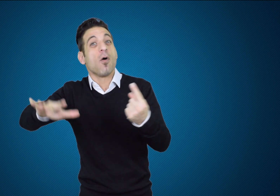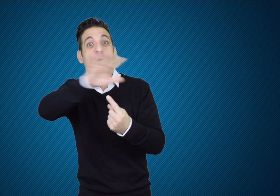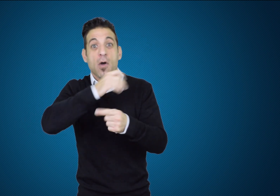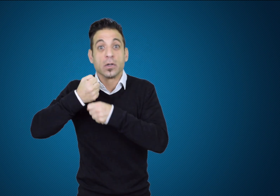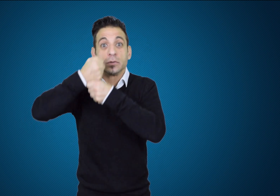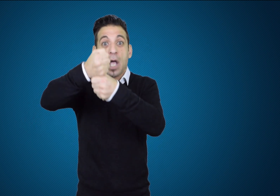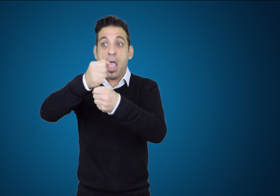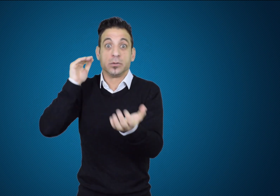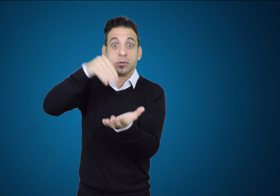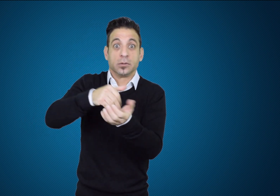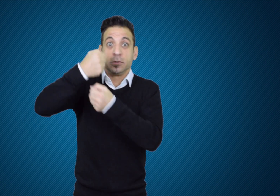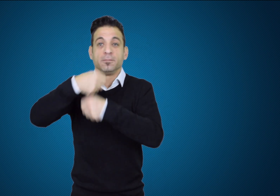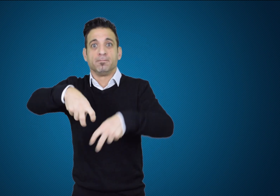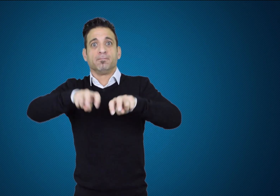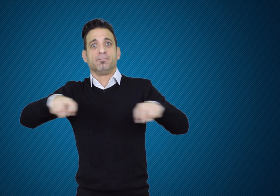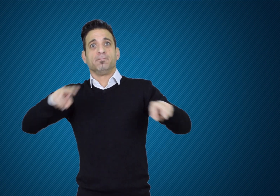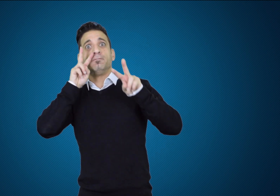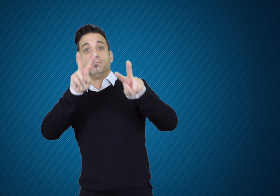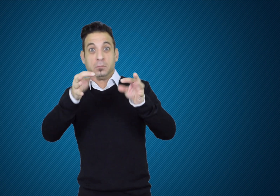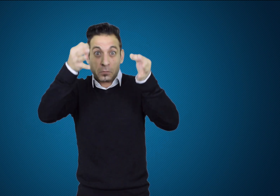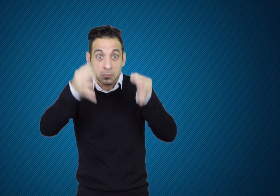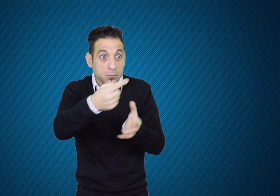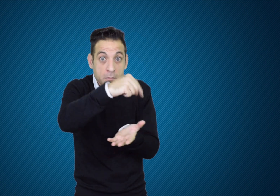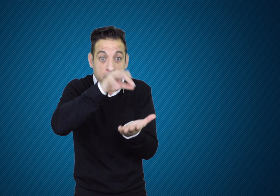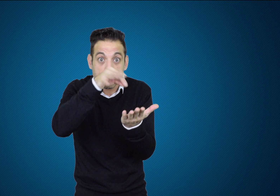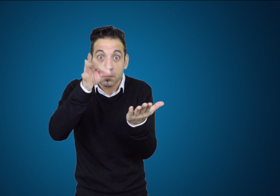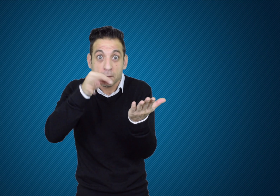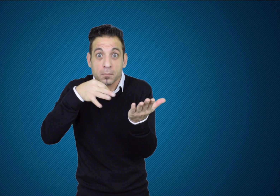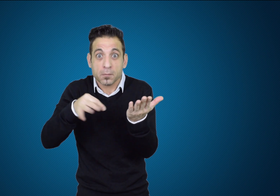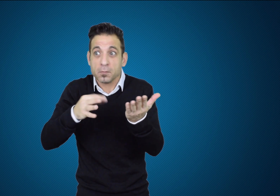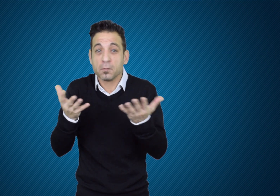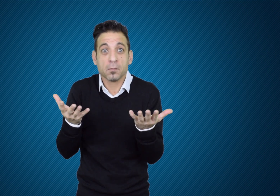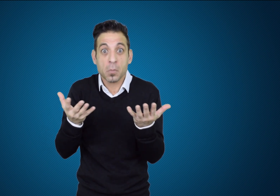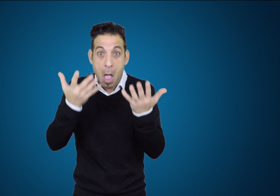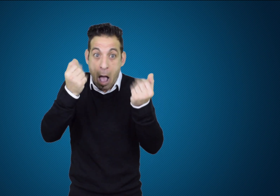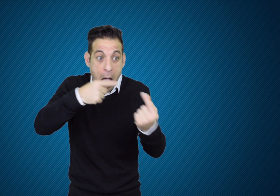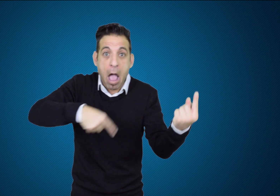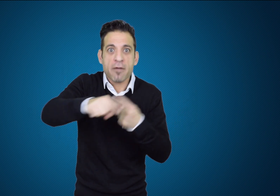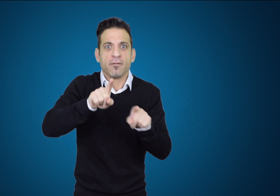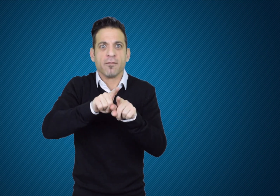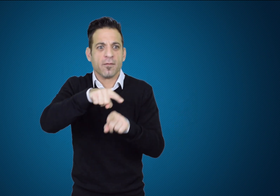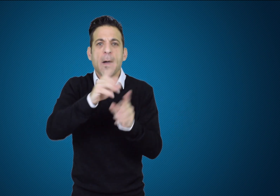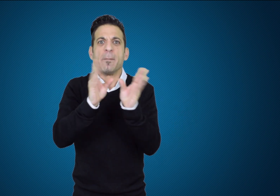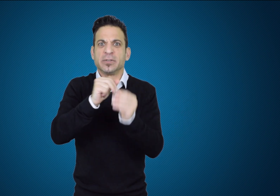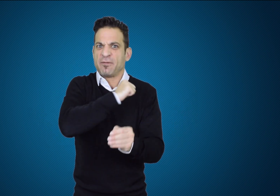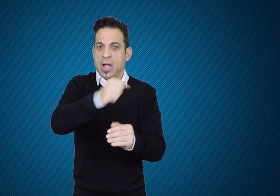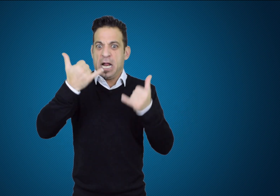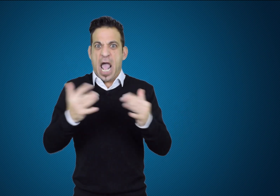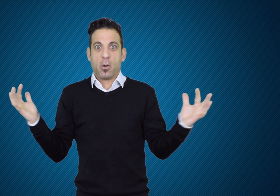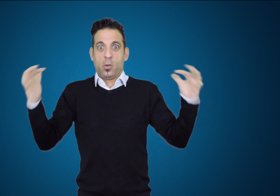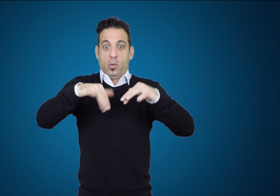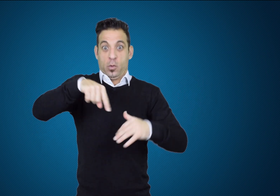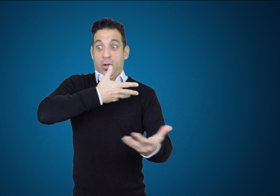Deaf Sports Federations truly extended the opportunity